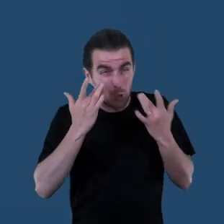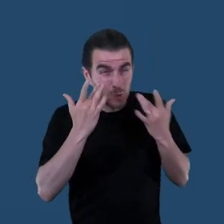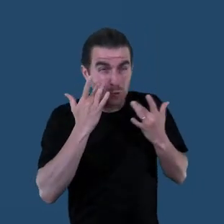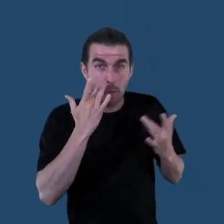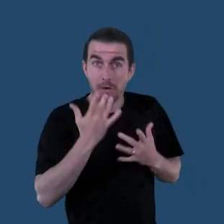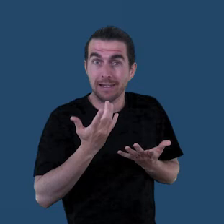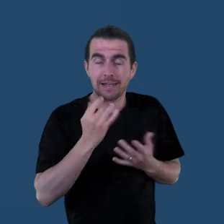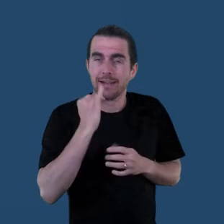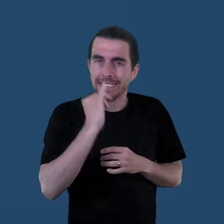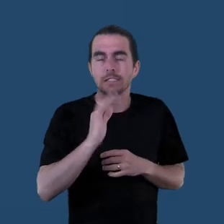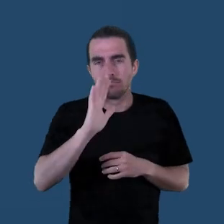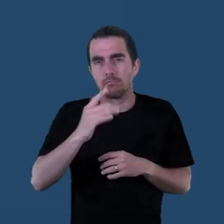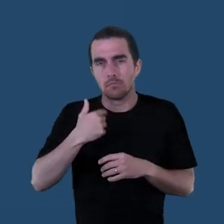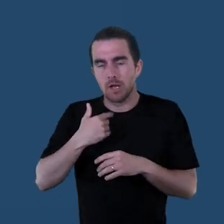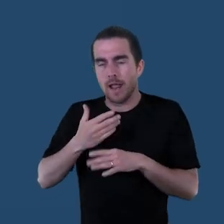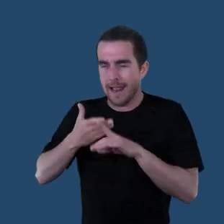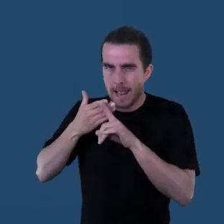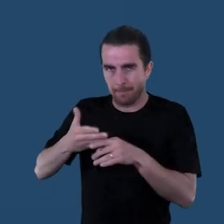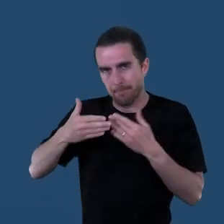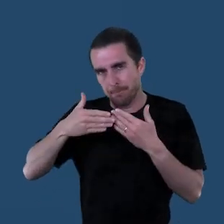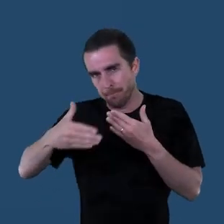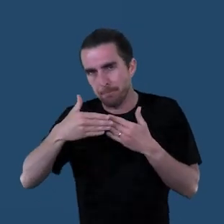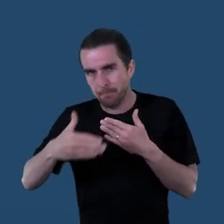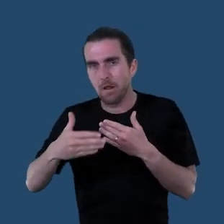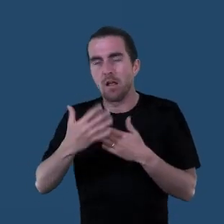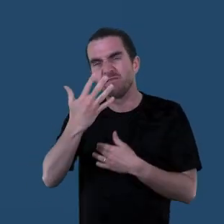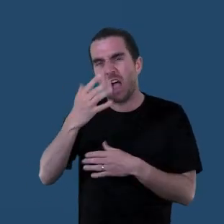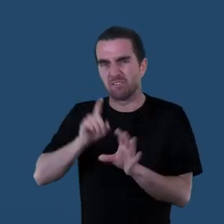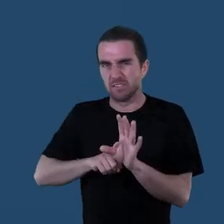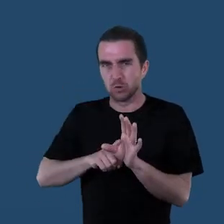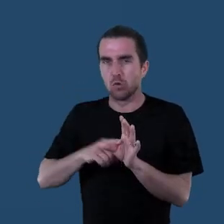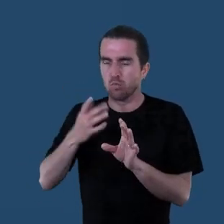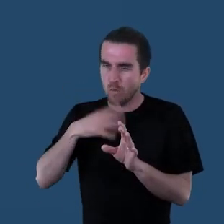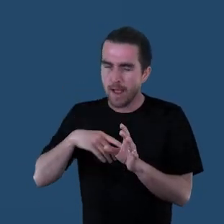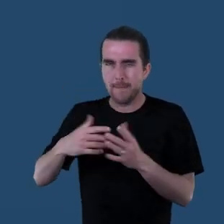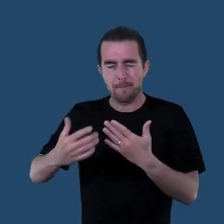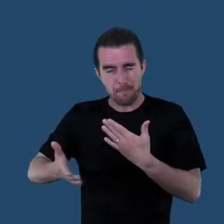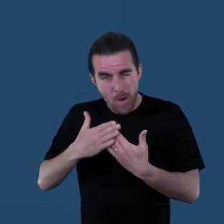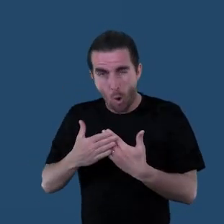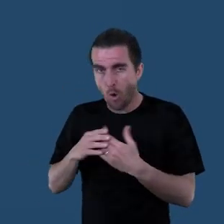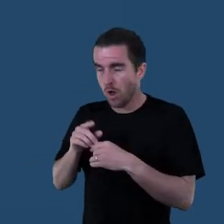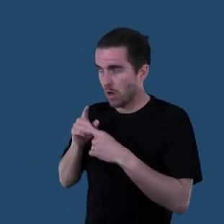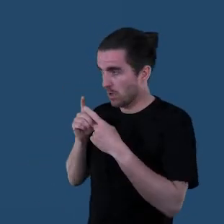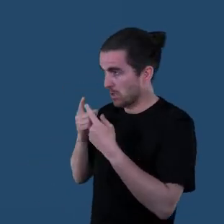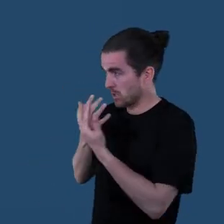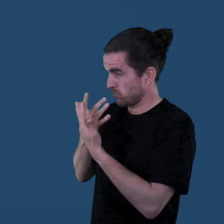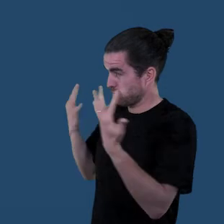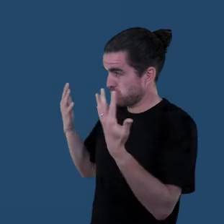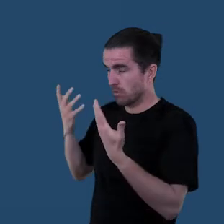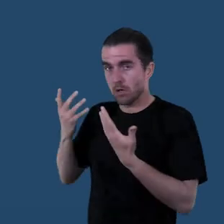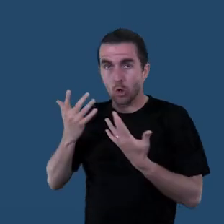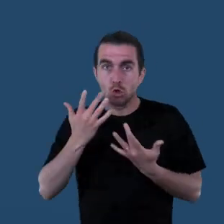So one of the projects that we're involved in over the next five years actually is how to unlock some of the gallery spaces